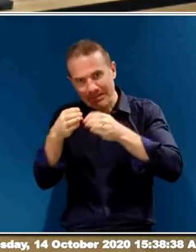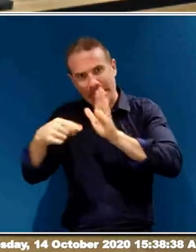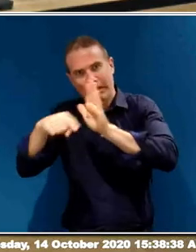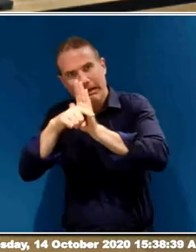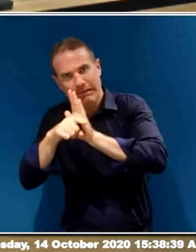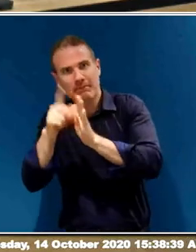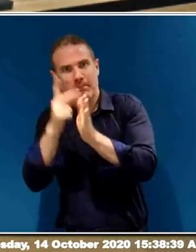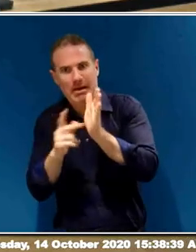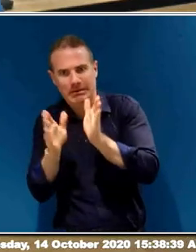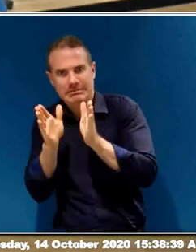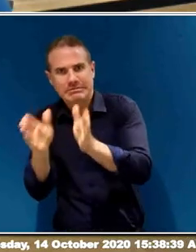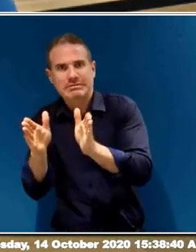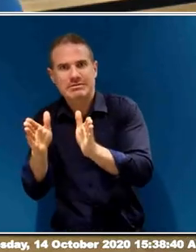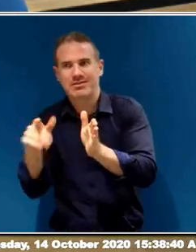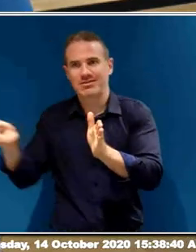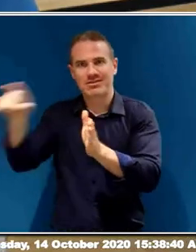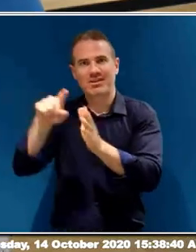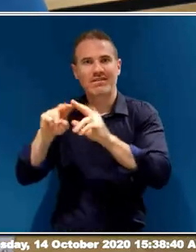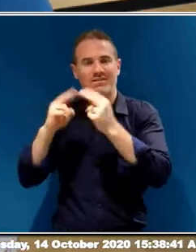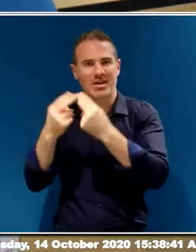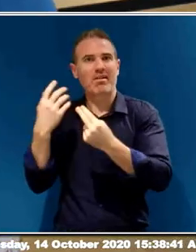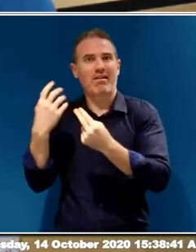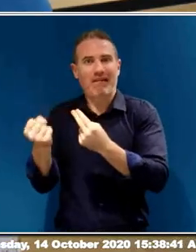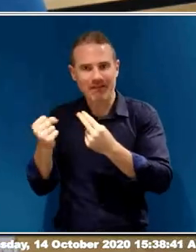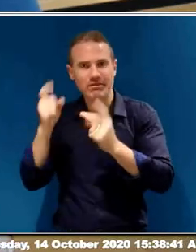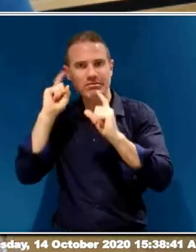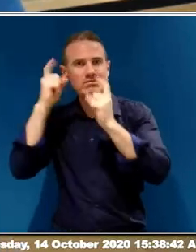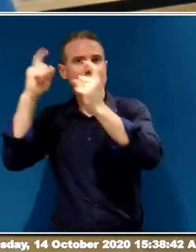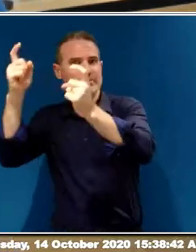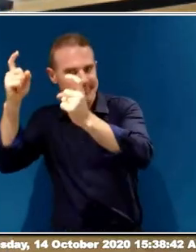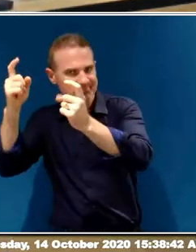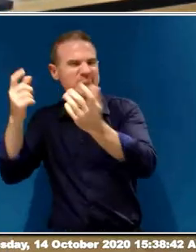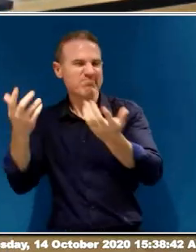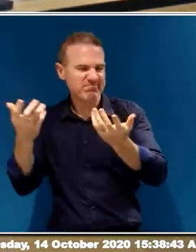When I look at the process that they followed, I can see that they have